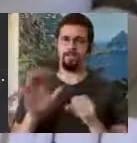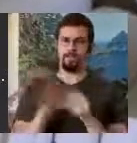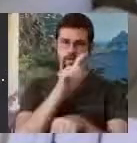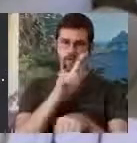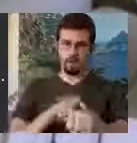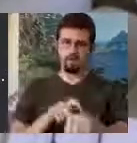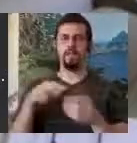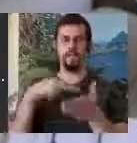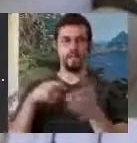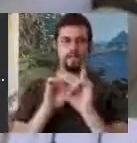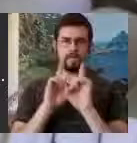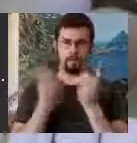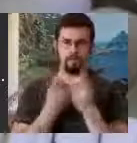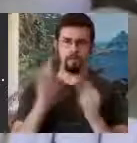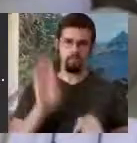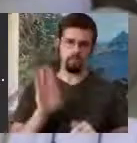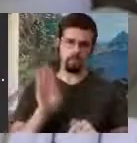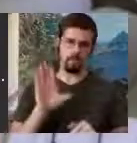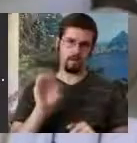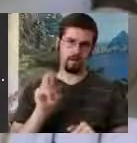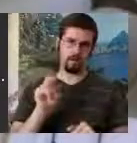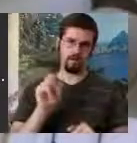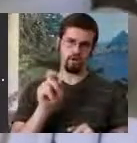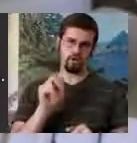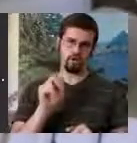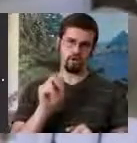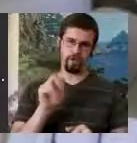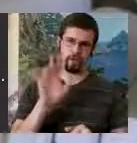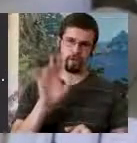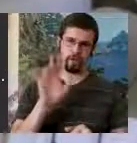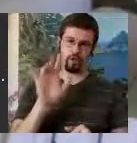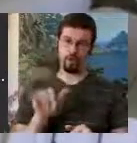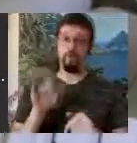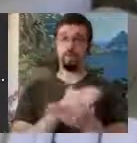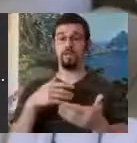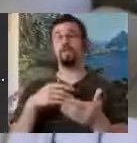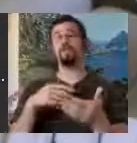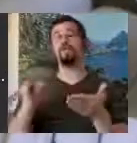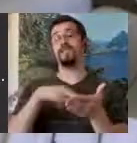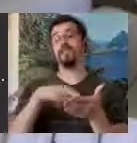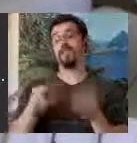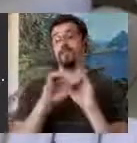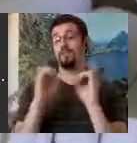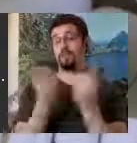department and is des sundance writing was a requirement for graduation of all